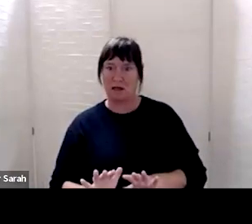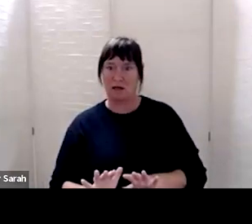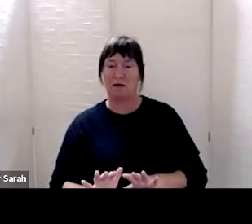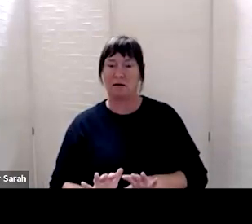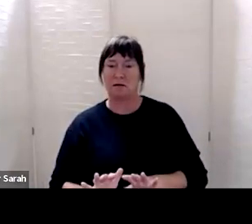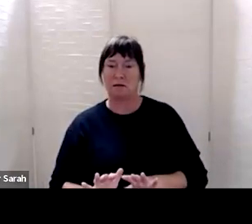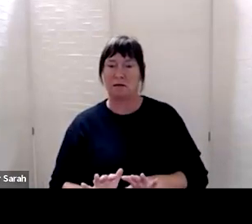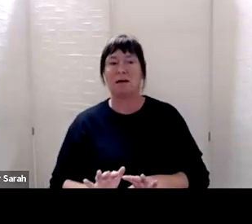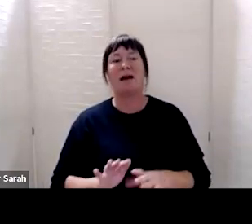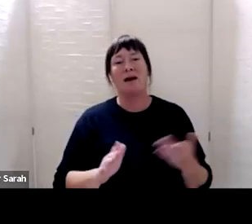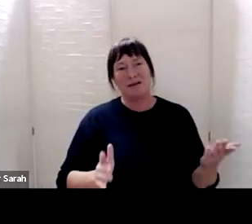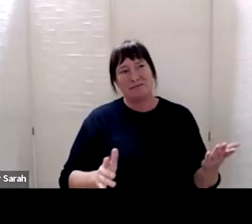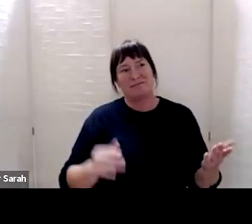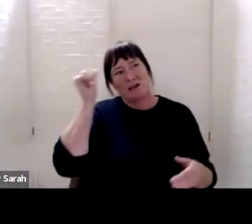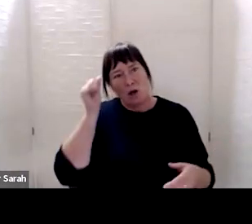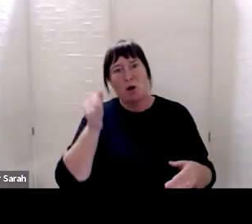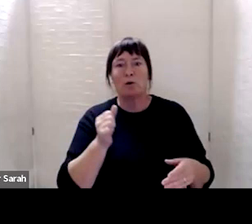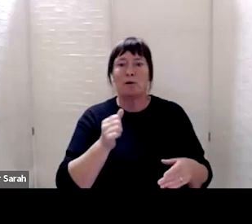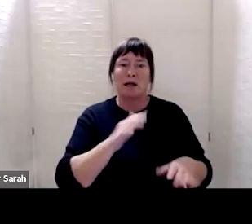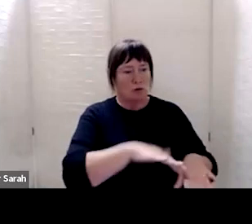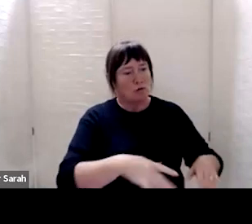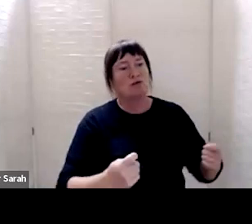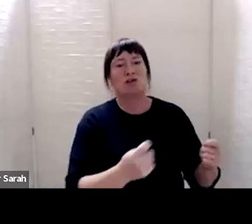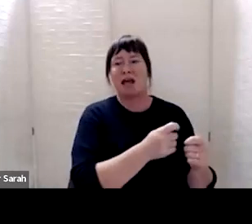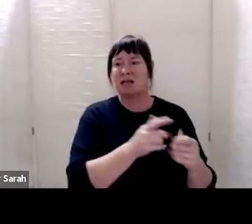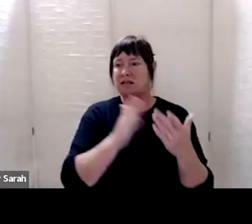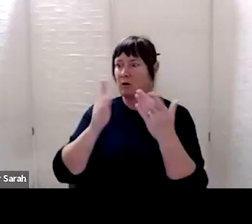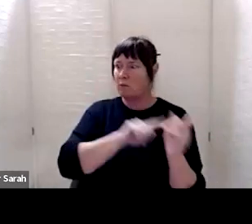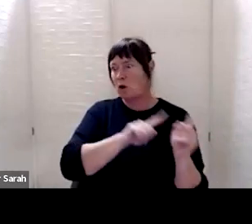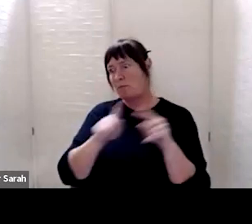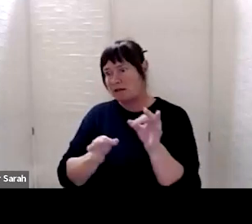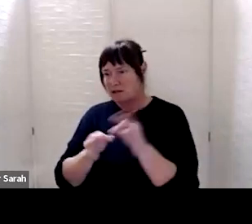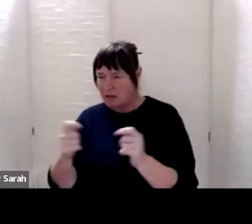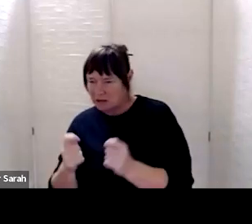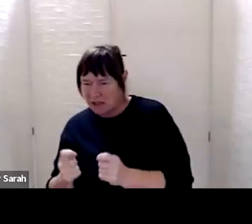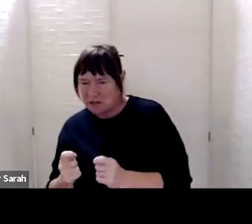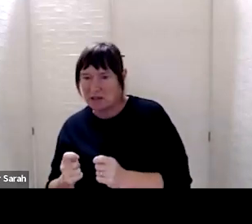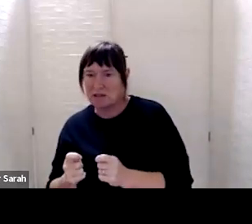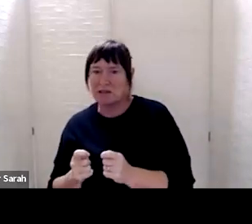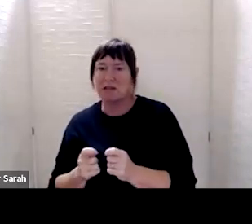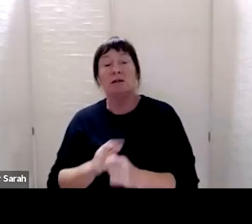Luka is changing. We need to make some changes to the original plan, and that’s something you’re well within your,